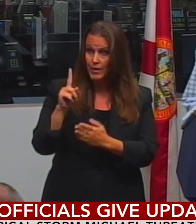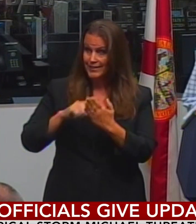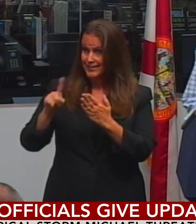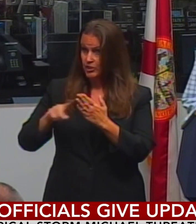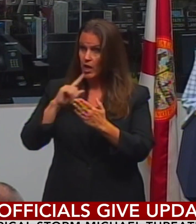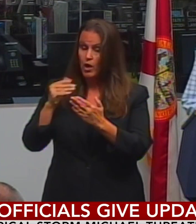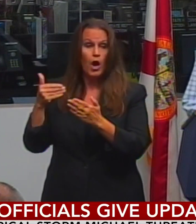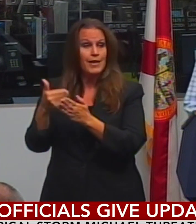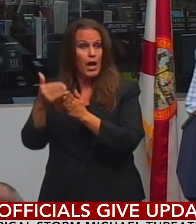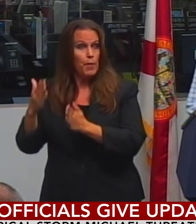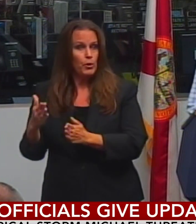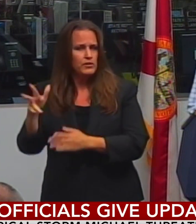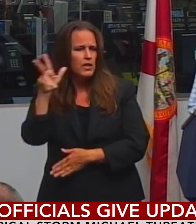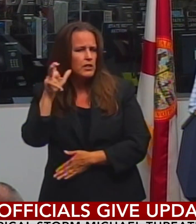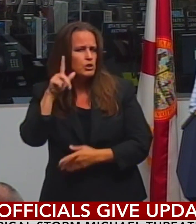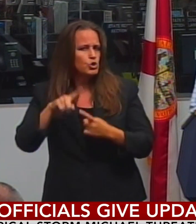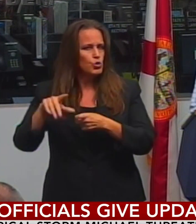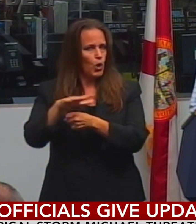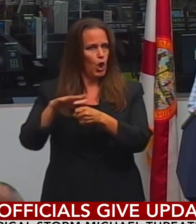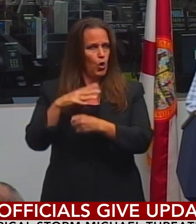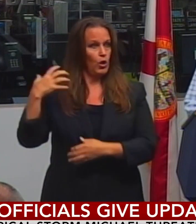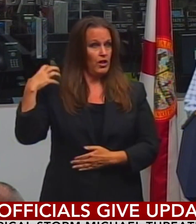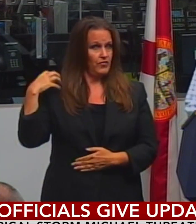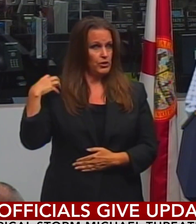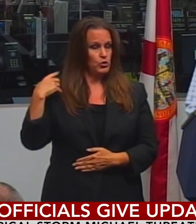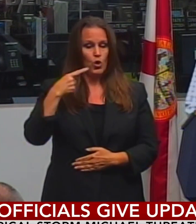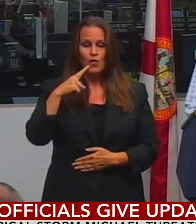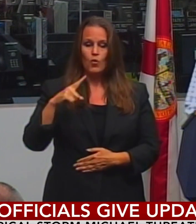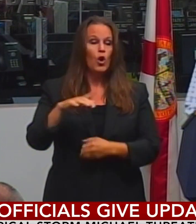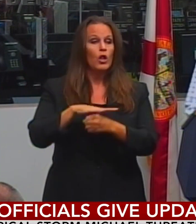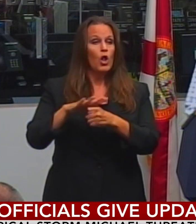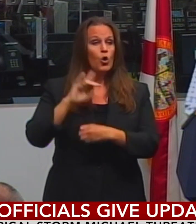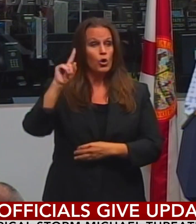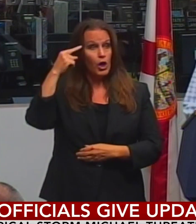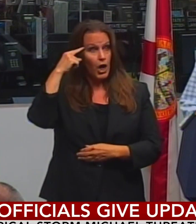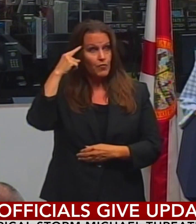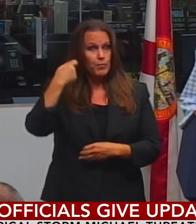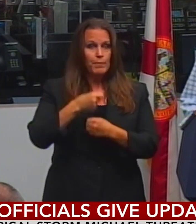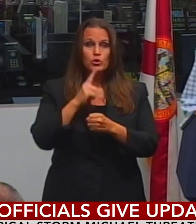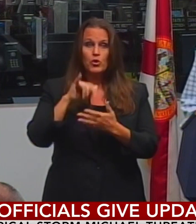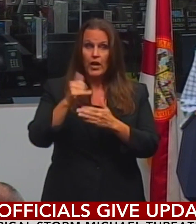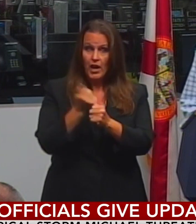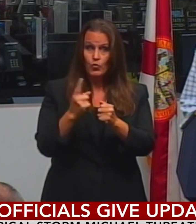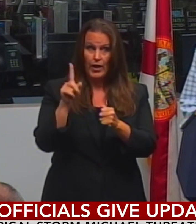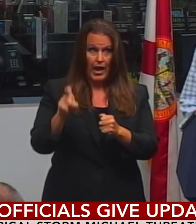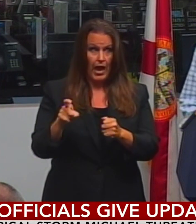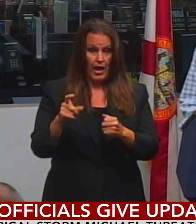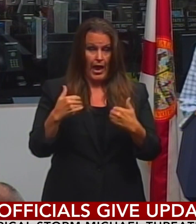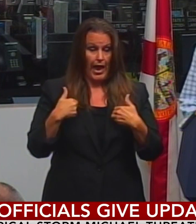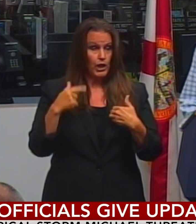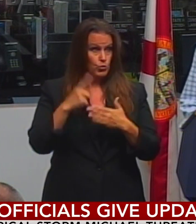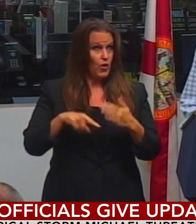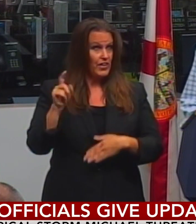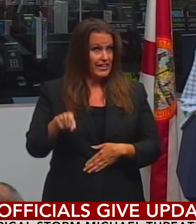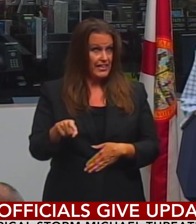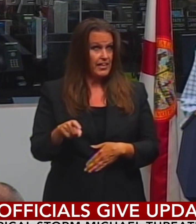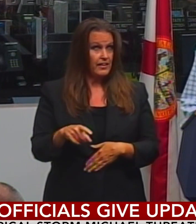ALL MEDICATIONS ARE ARE READY. CHECK ON YOUR NEIGHBORS AND LISTEN TO LOCAL OFFICIALS.